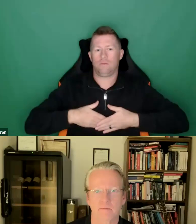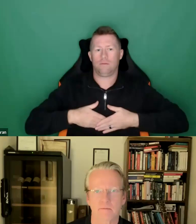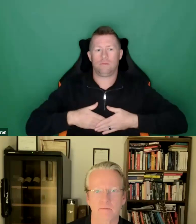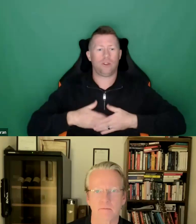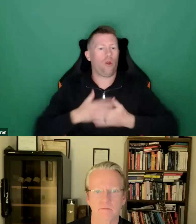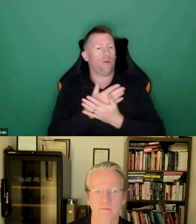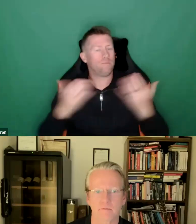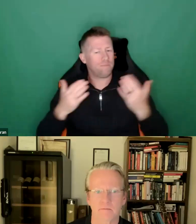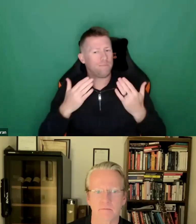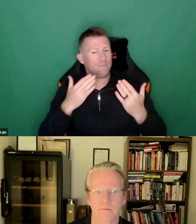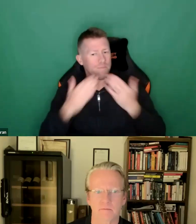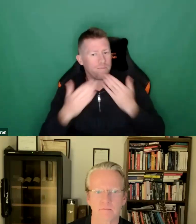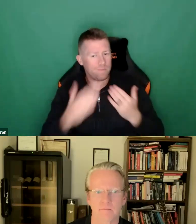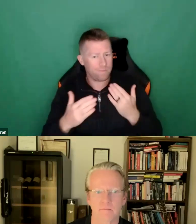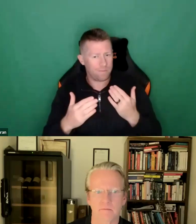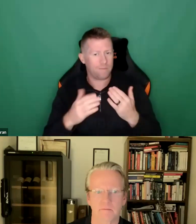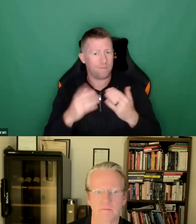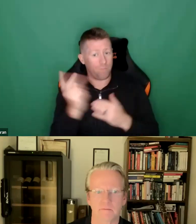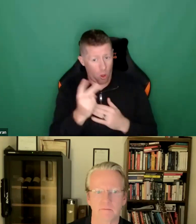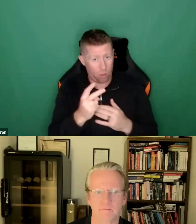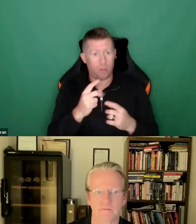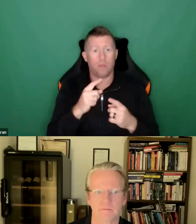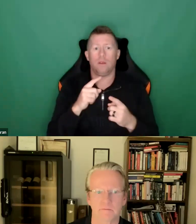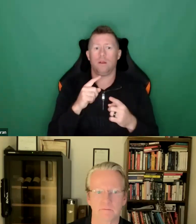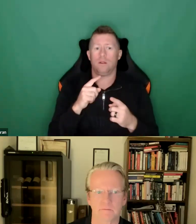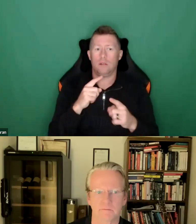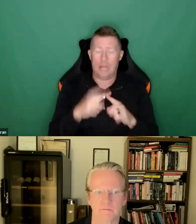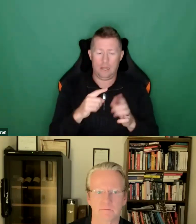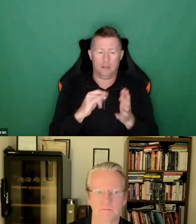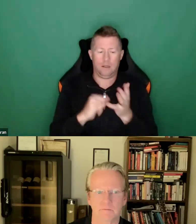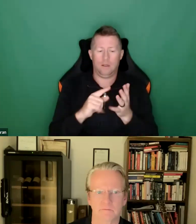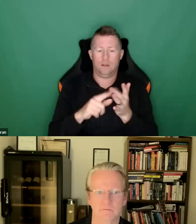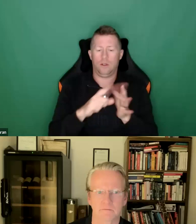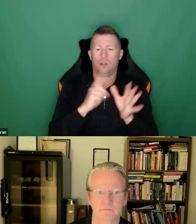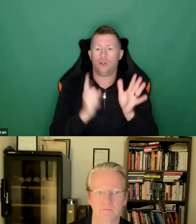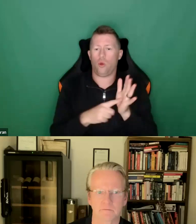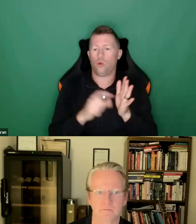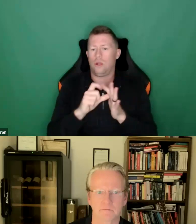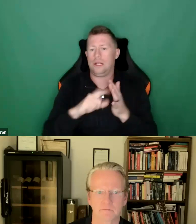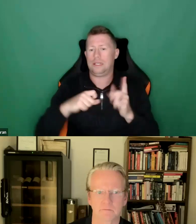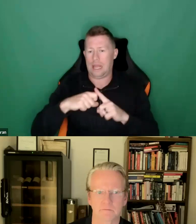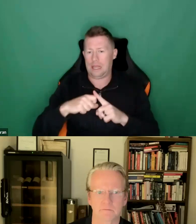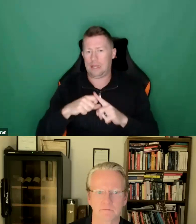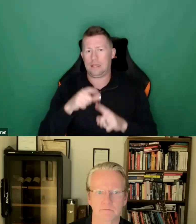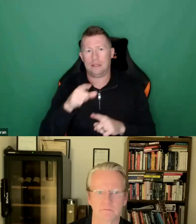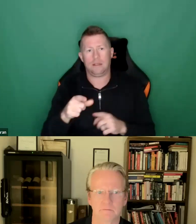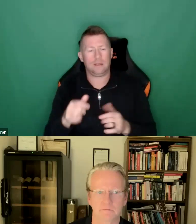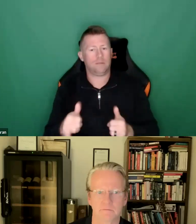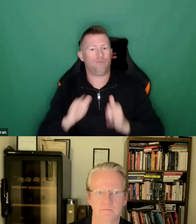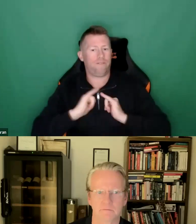I hope they are listening, I invited them all. If they aren't, I will take the discussion paper to them and say